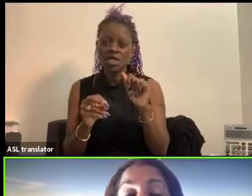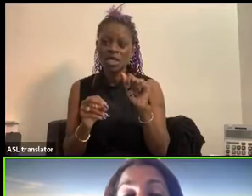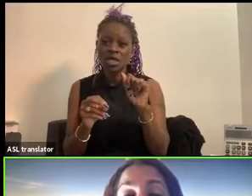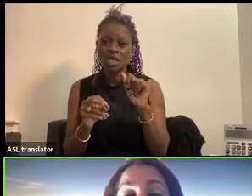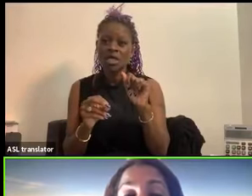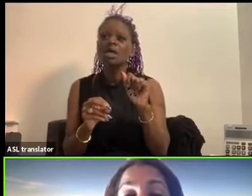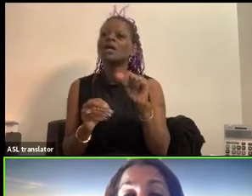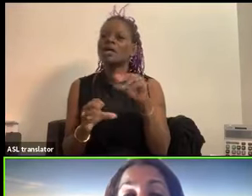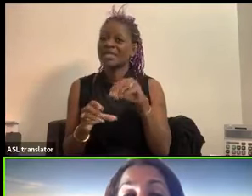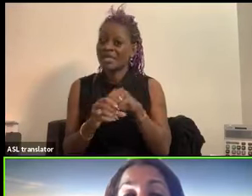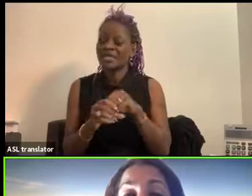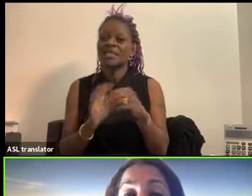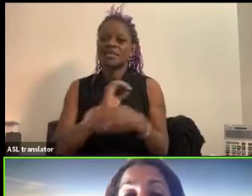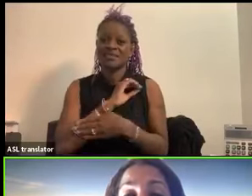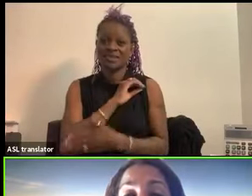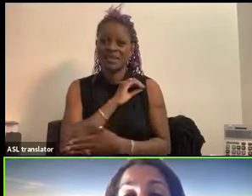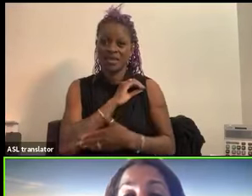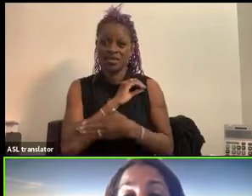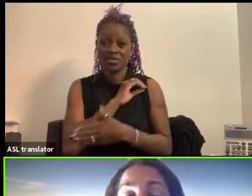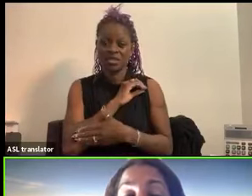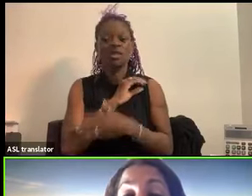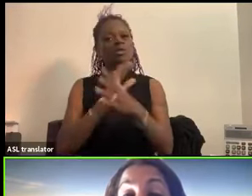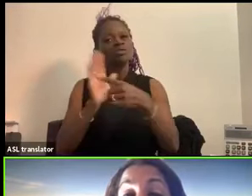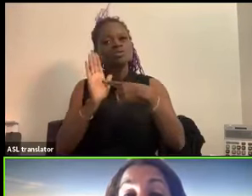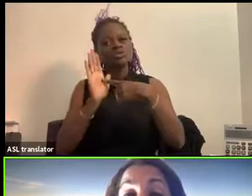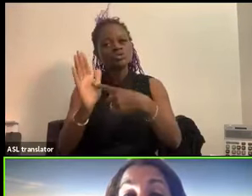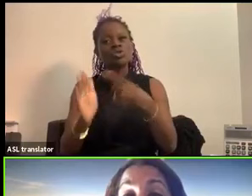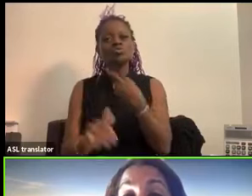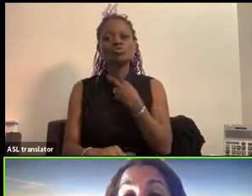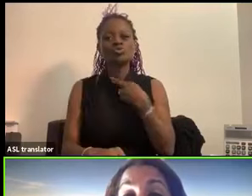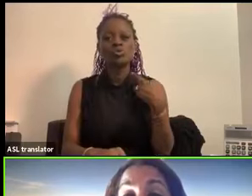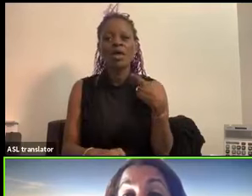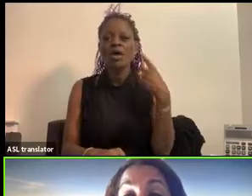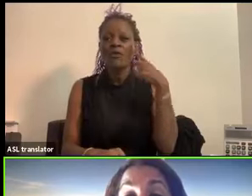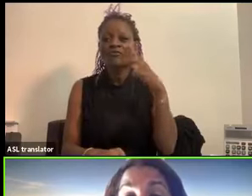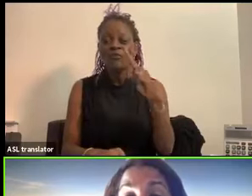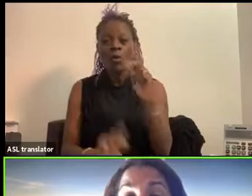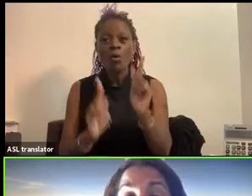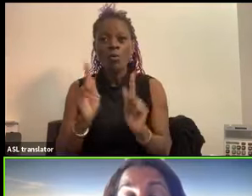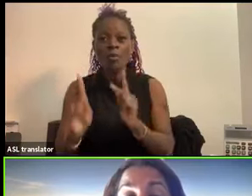This variant poses the greatest risk to those who have not yet been vaccinated.